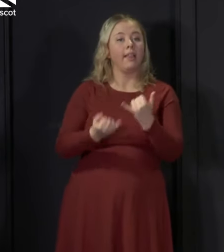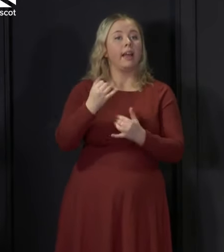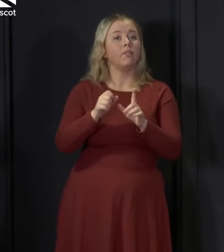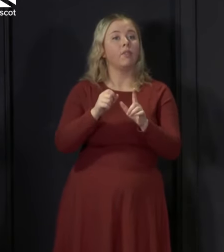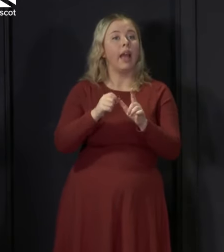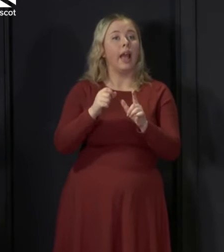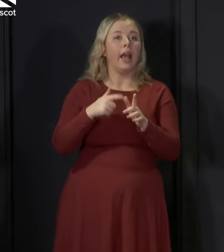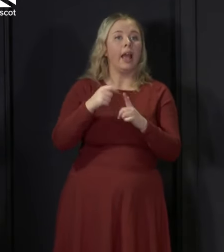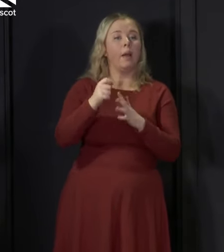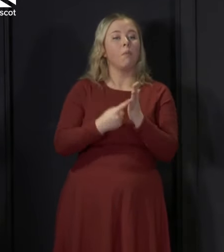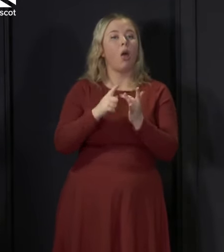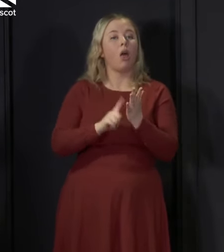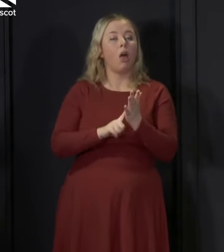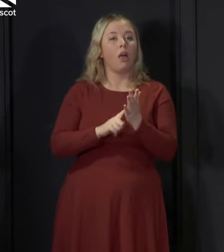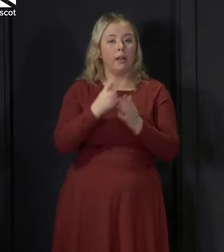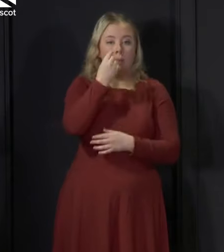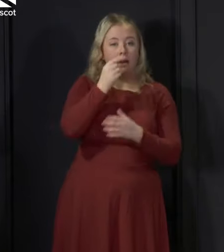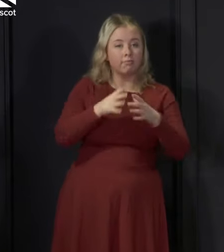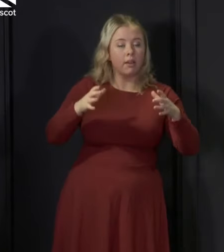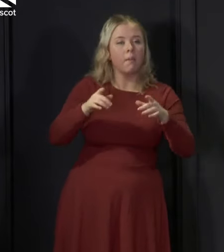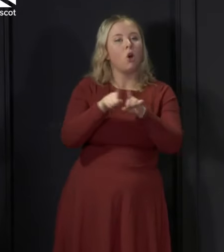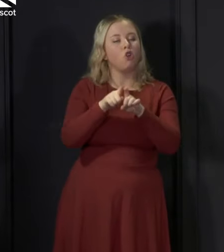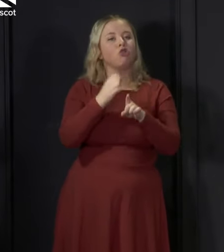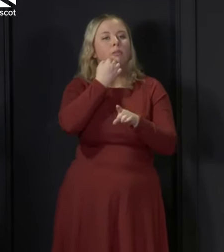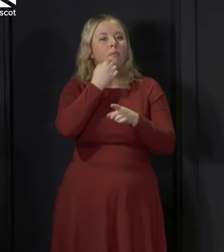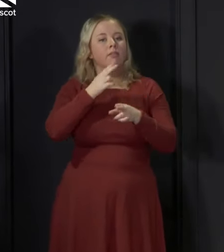numbers of tests that we are doing through the different routes on a daily basis. And